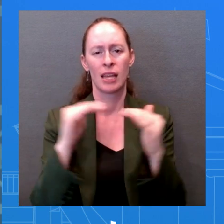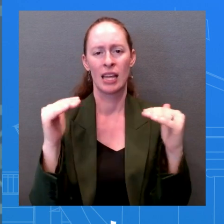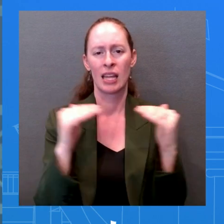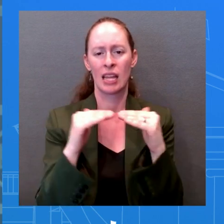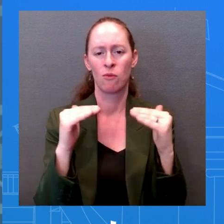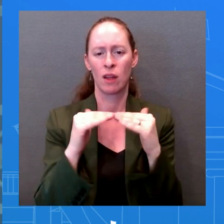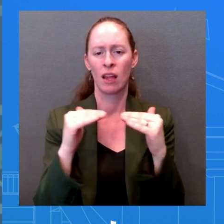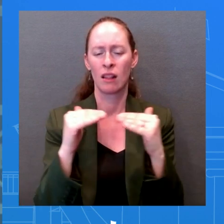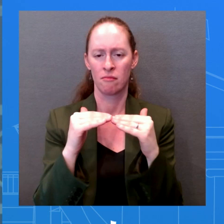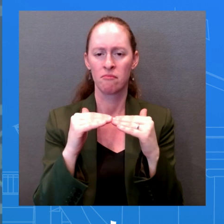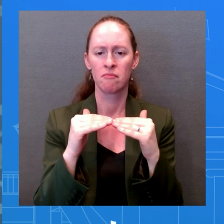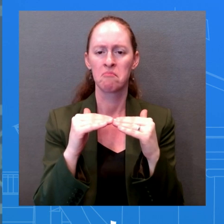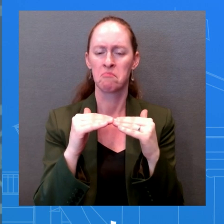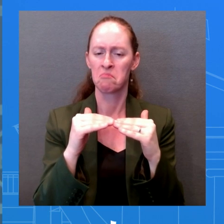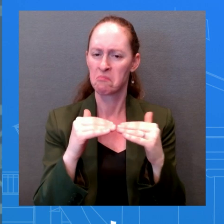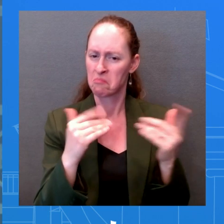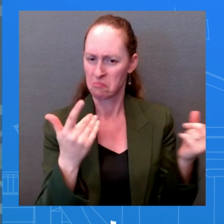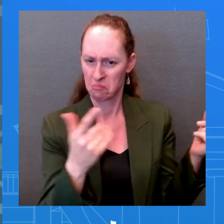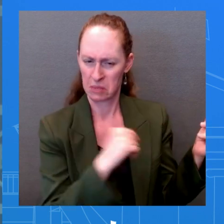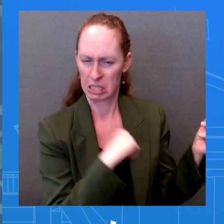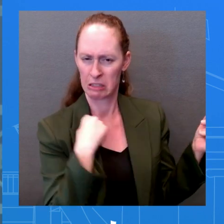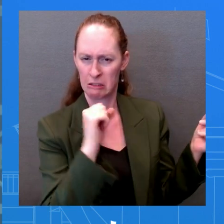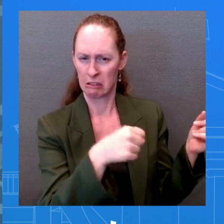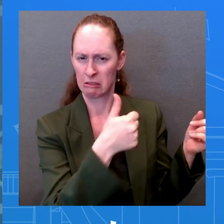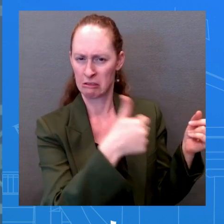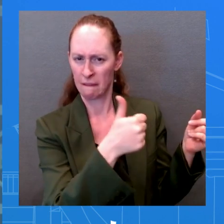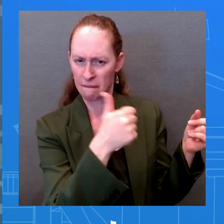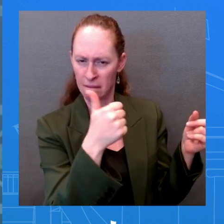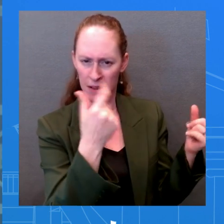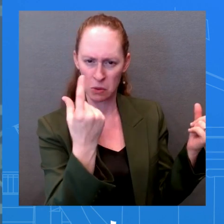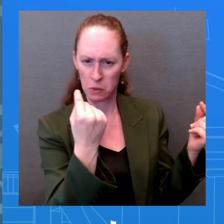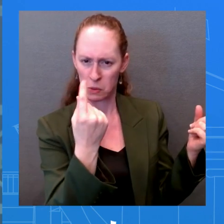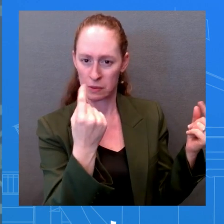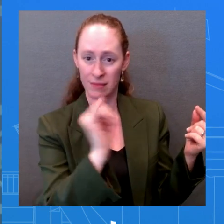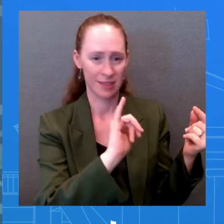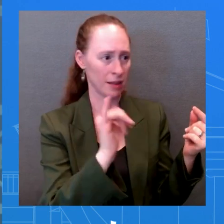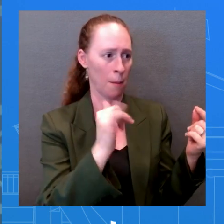The President has been clear that the right to marry whom you love is nonnegotiable.